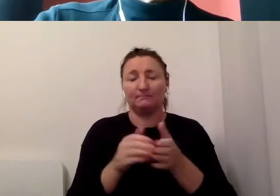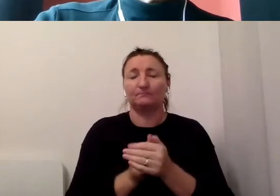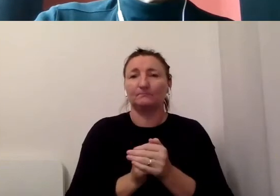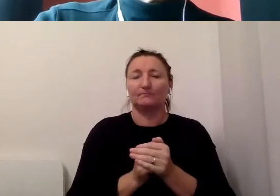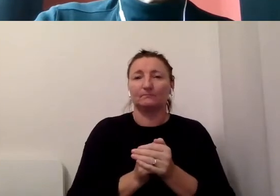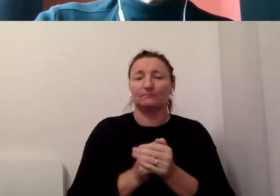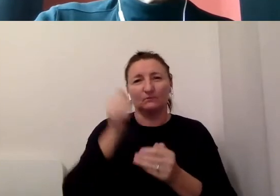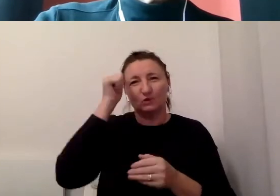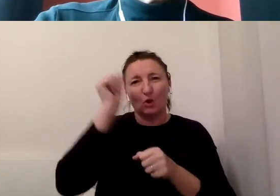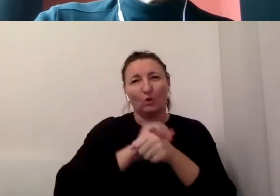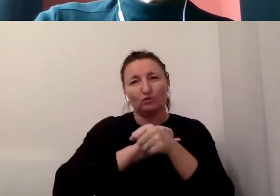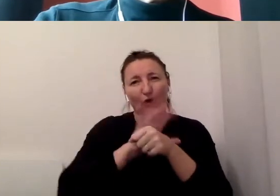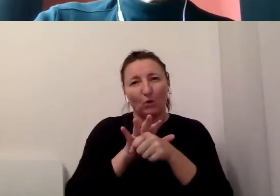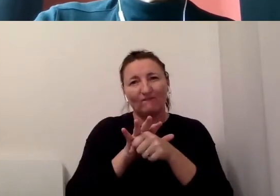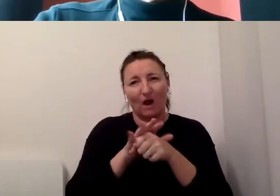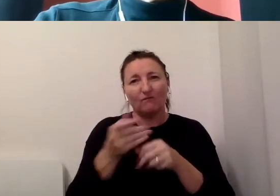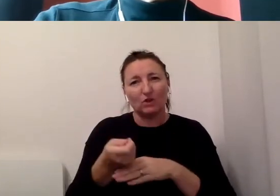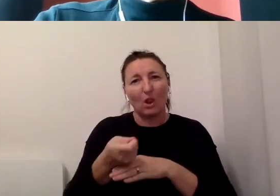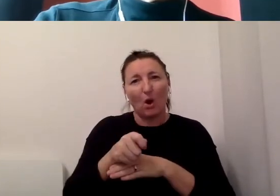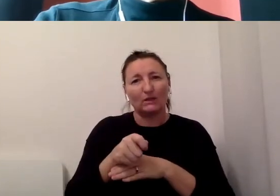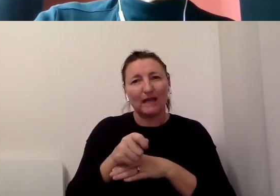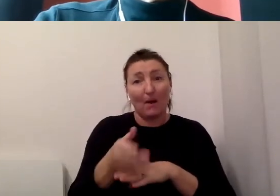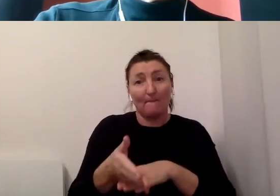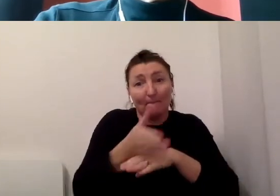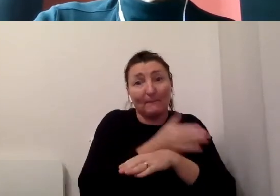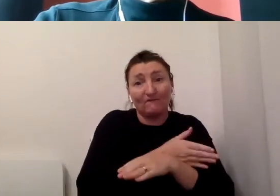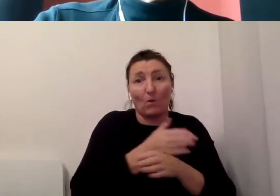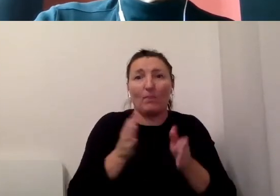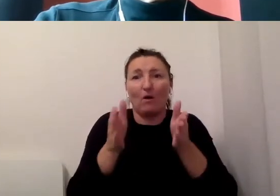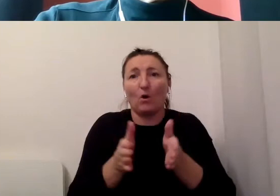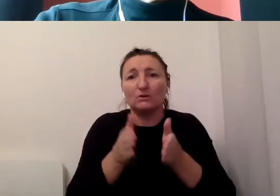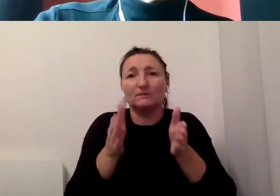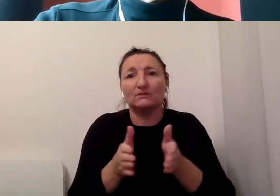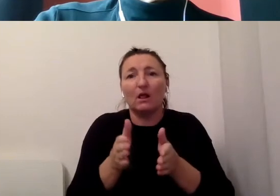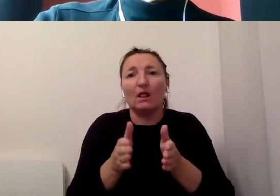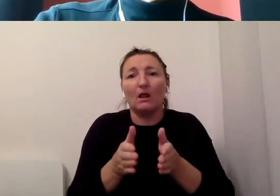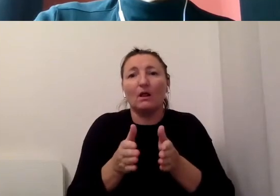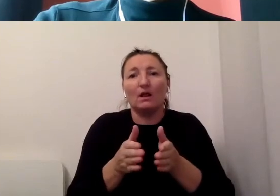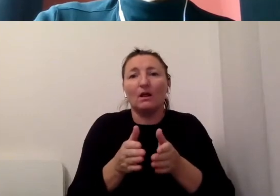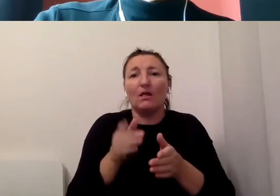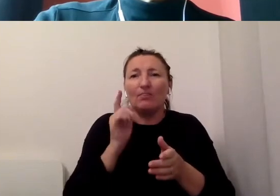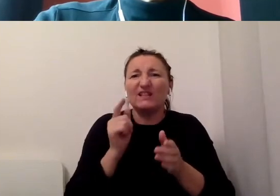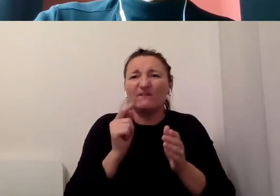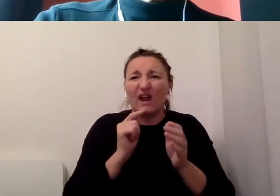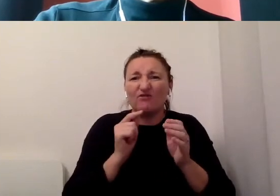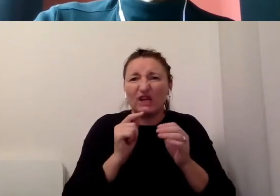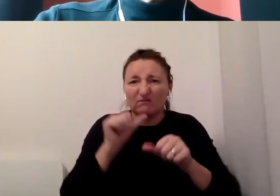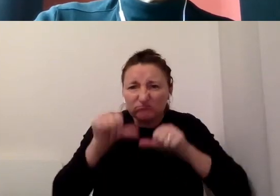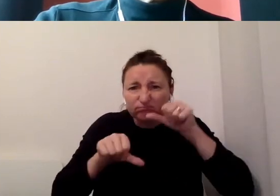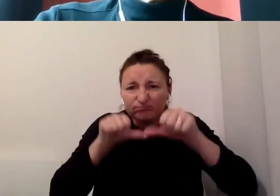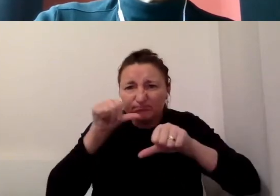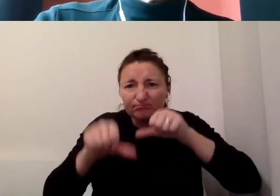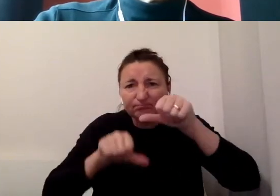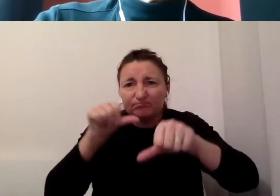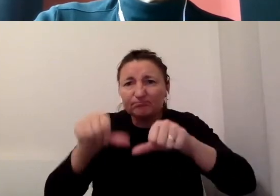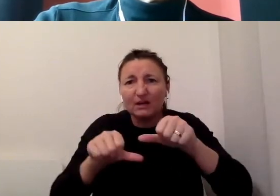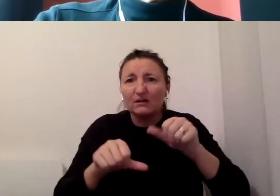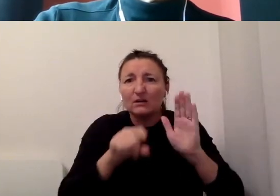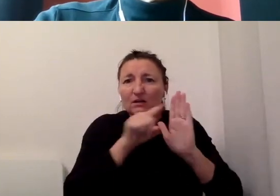since the lockdown, since pandemic. It’s, kind of, a very prescriptive approach and tends not to take